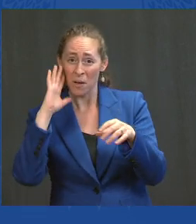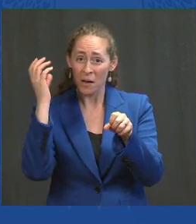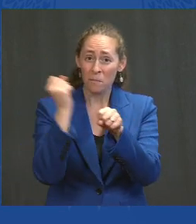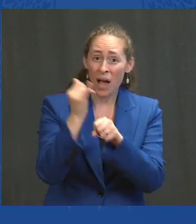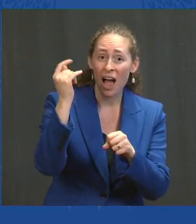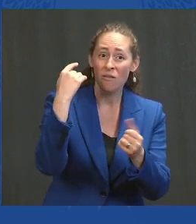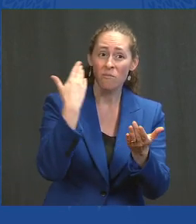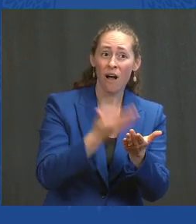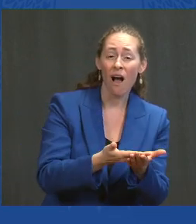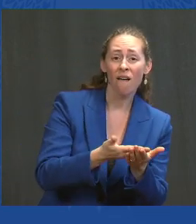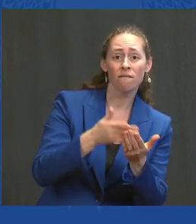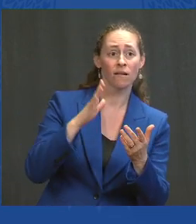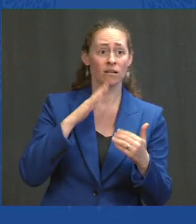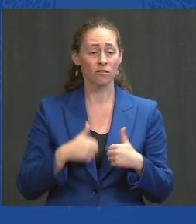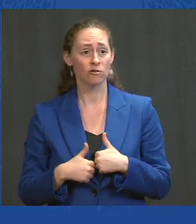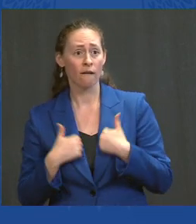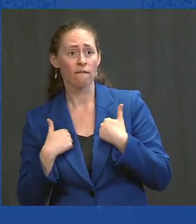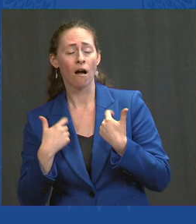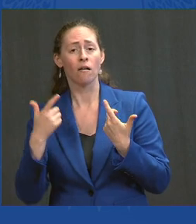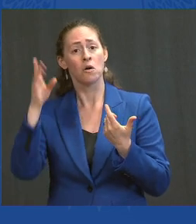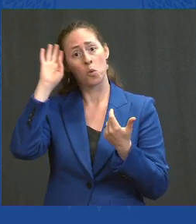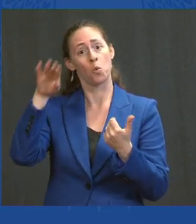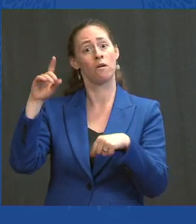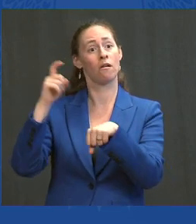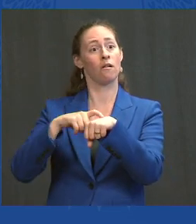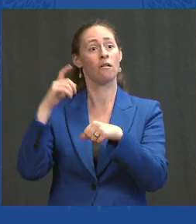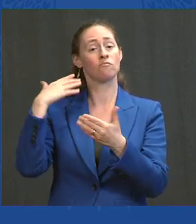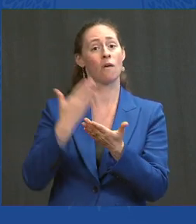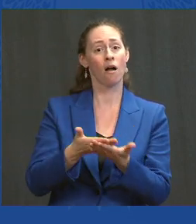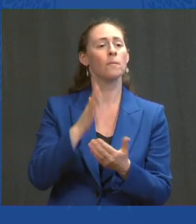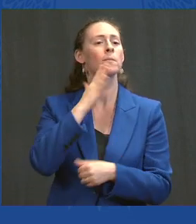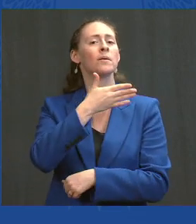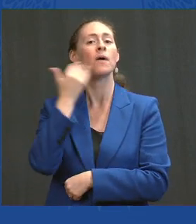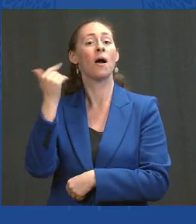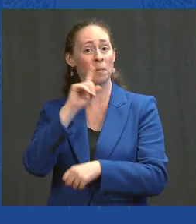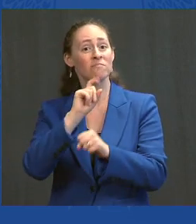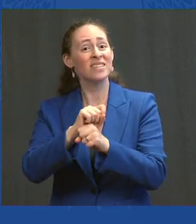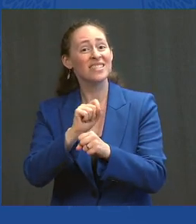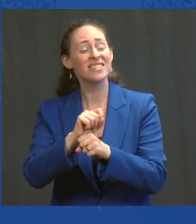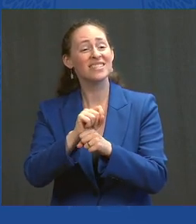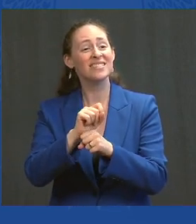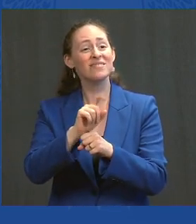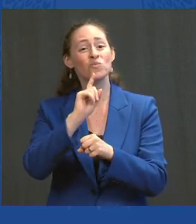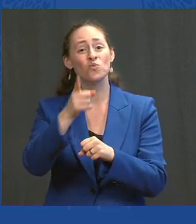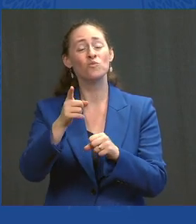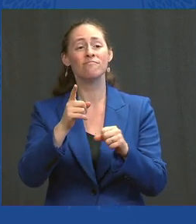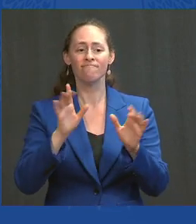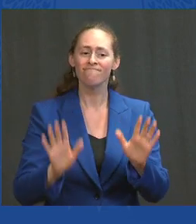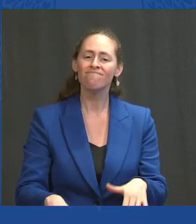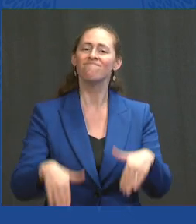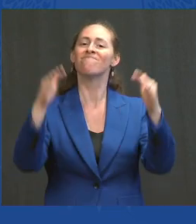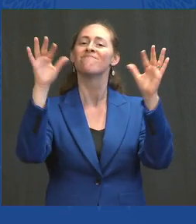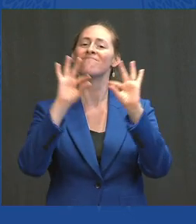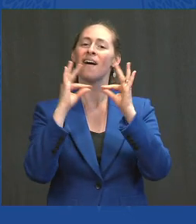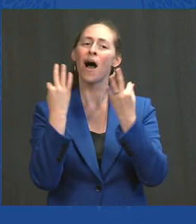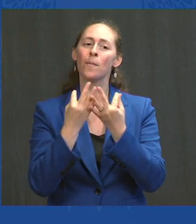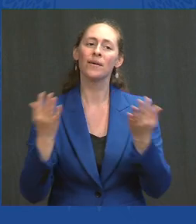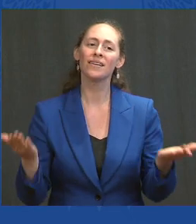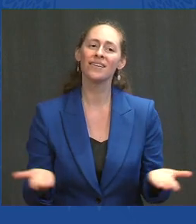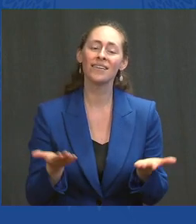And they did. They did better, and they eventually built a life and raised a family in Scranton, Pennsylvania, over generations.